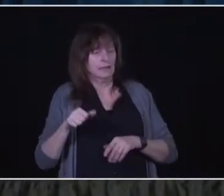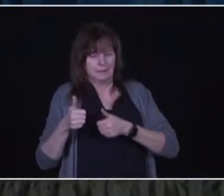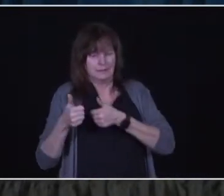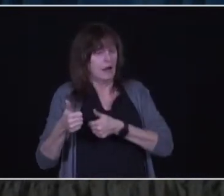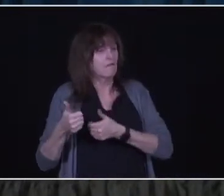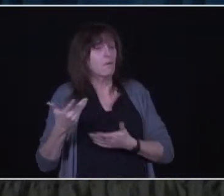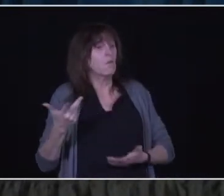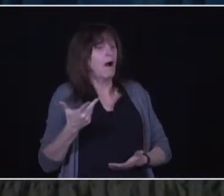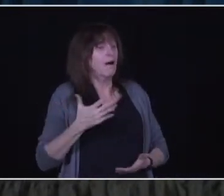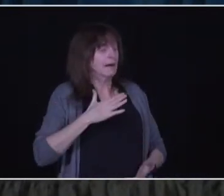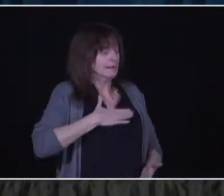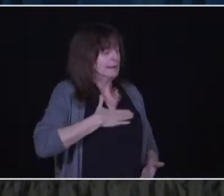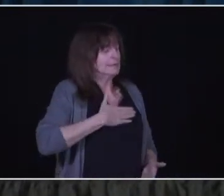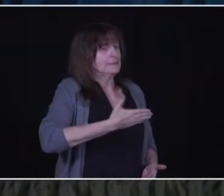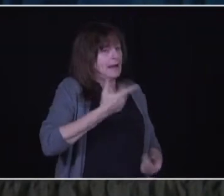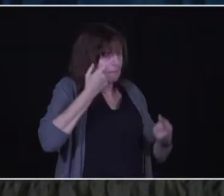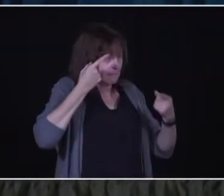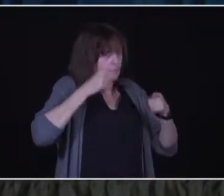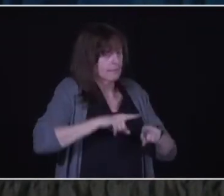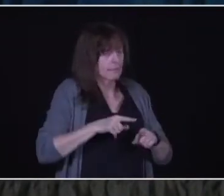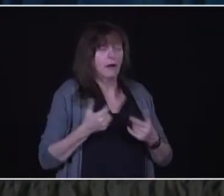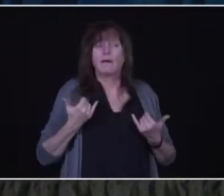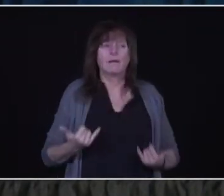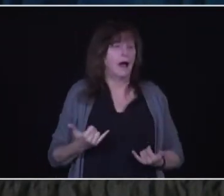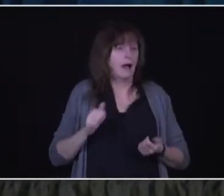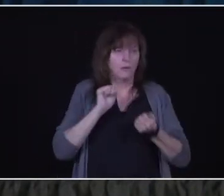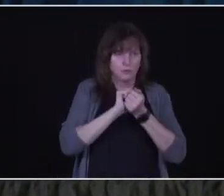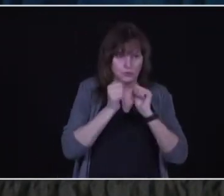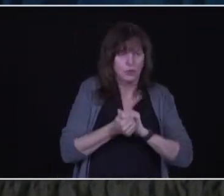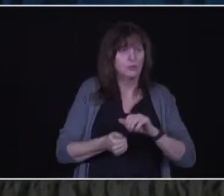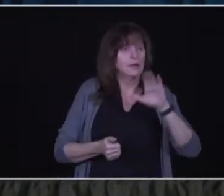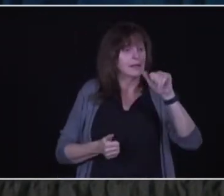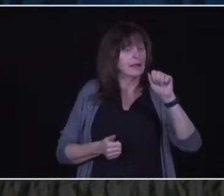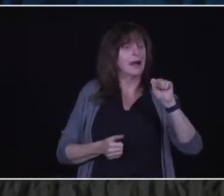change that so child protection workers can remove 16 and 17-year-olds